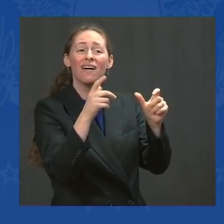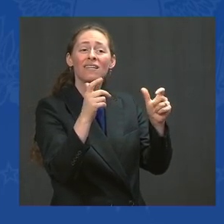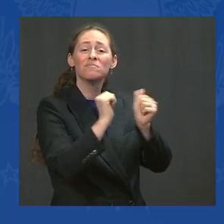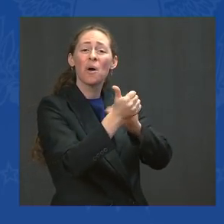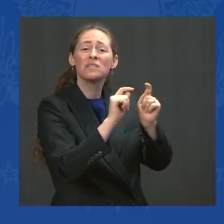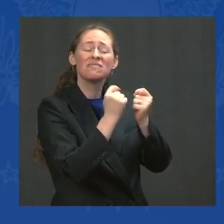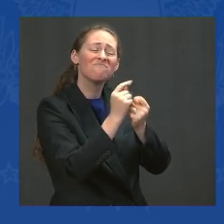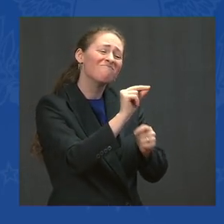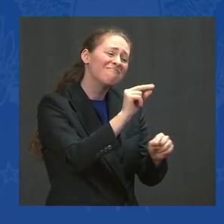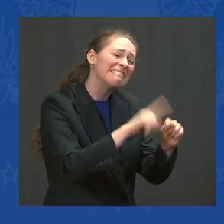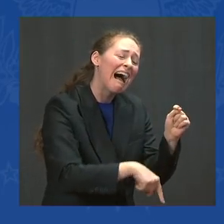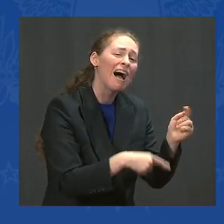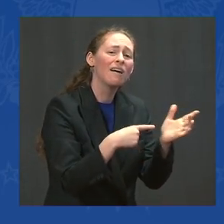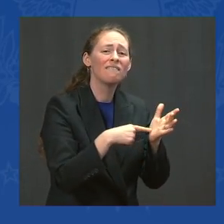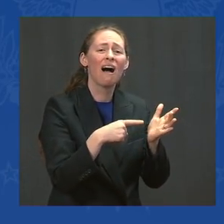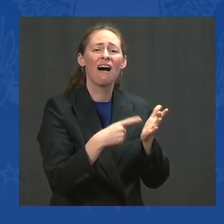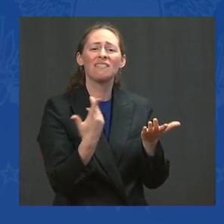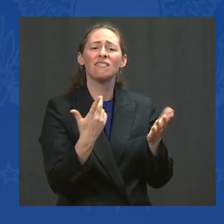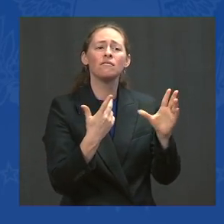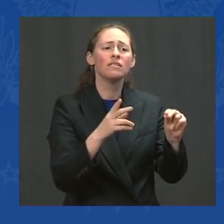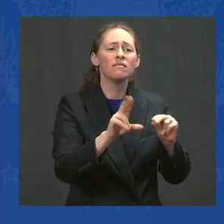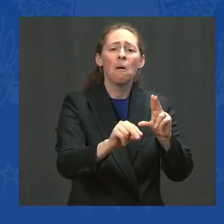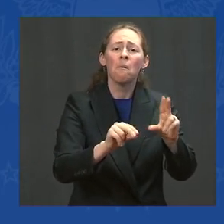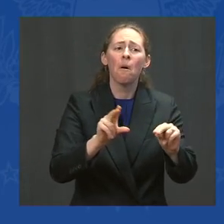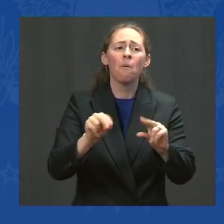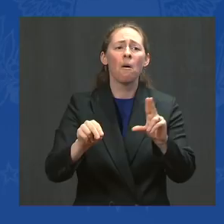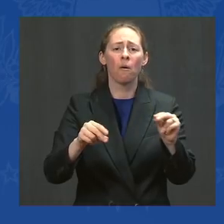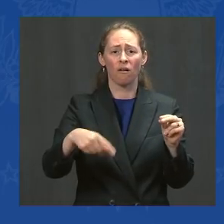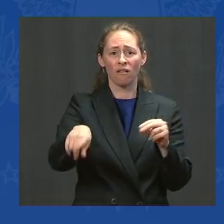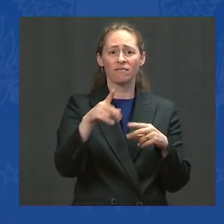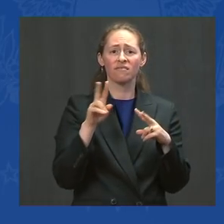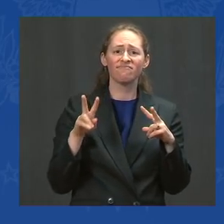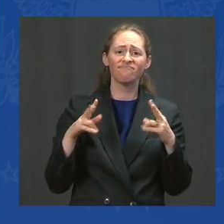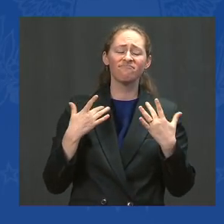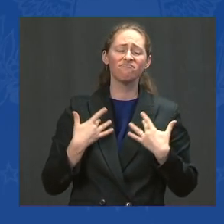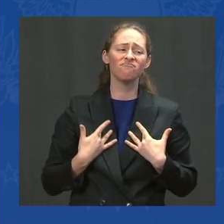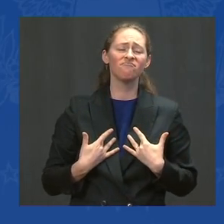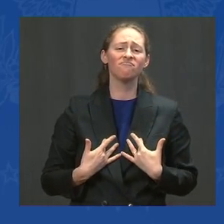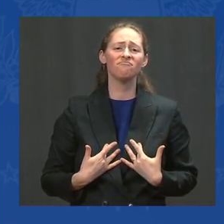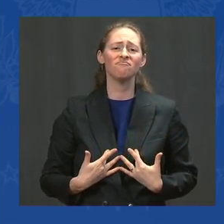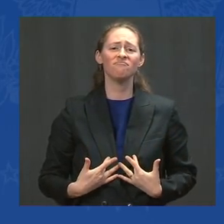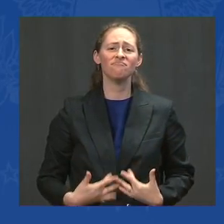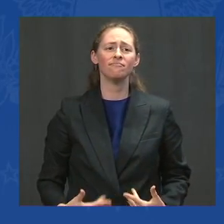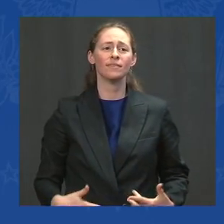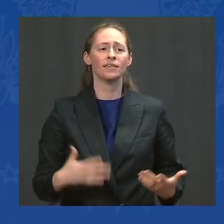You know, they can't wait for the credit against their taxes to be coming next year as a tax credit.